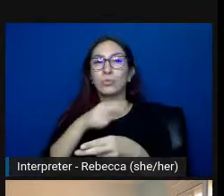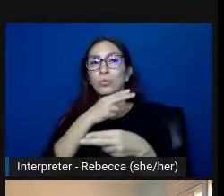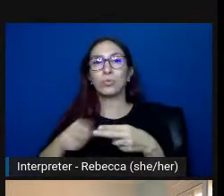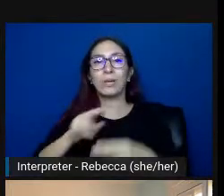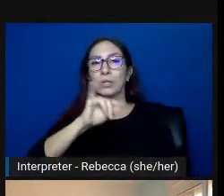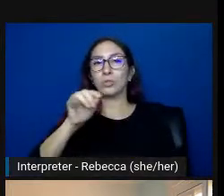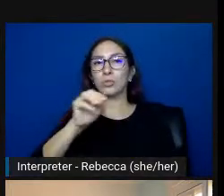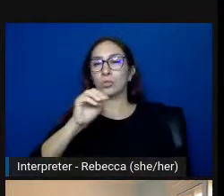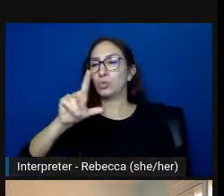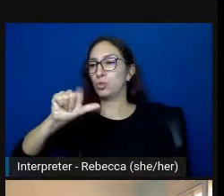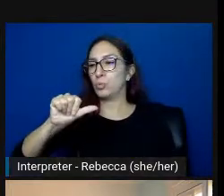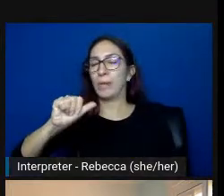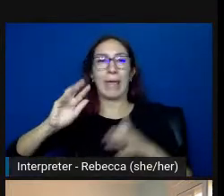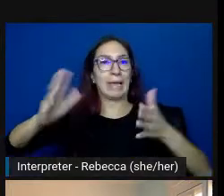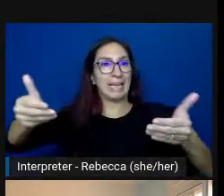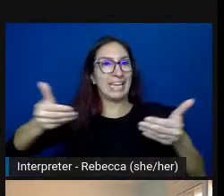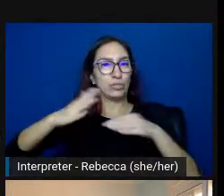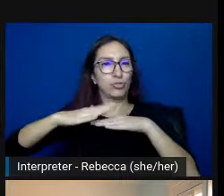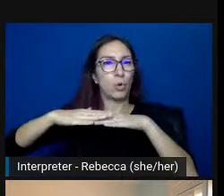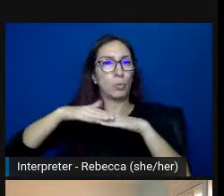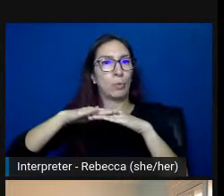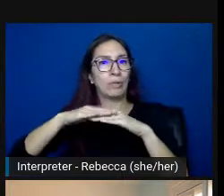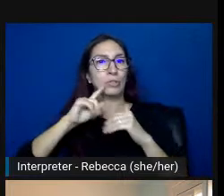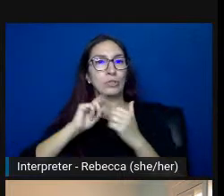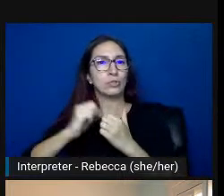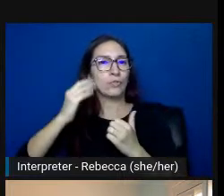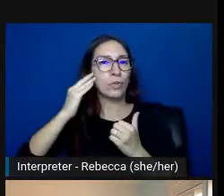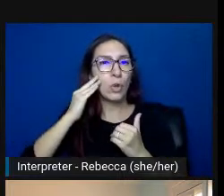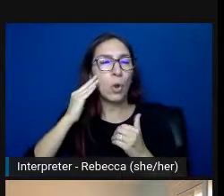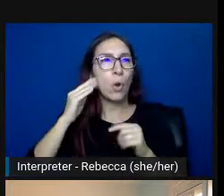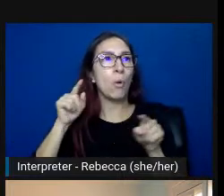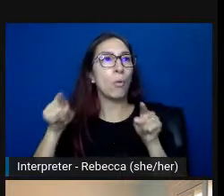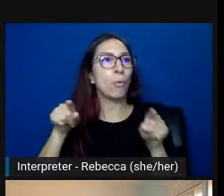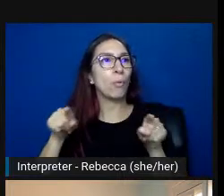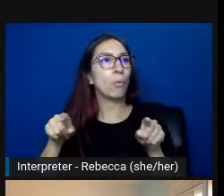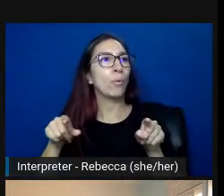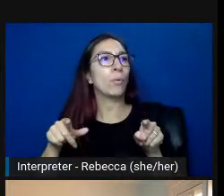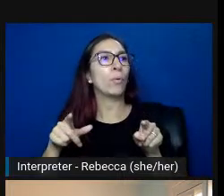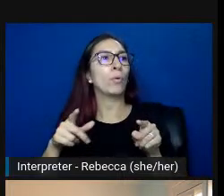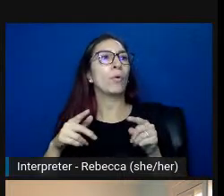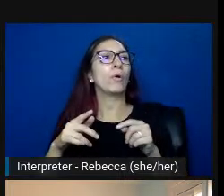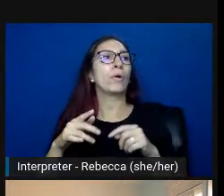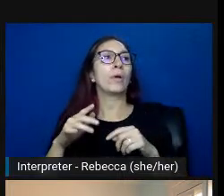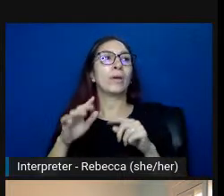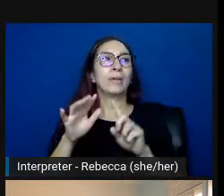although she gave a great introduction. Will also, do an intro especially for